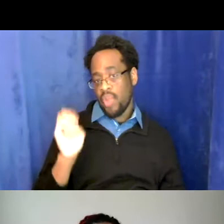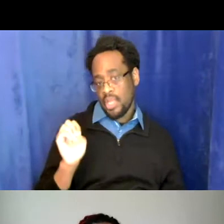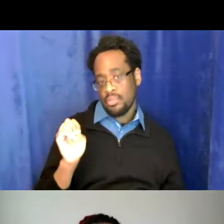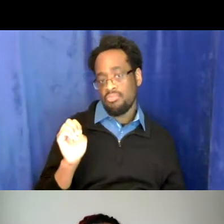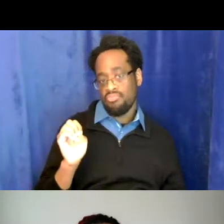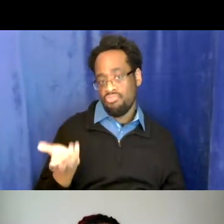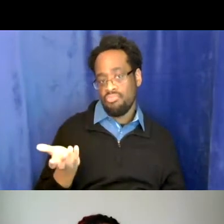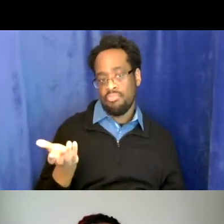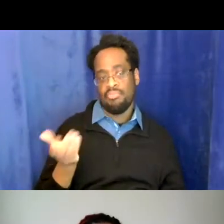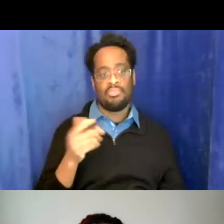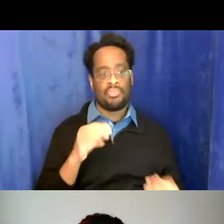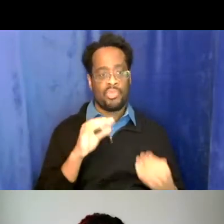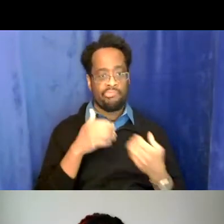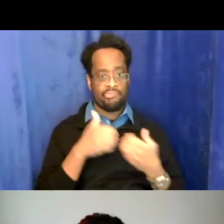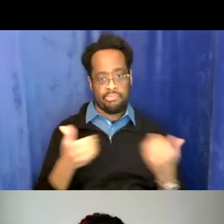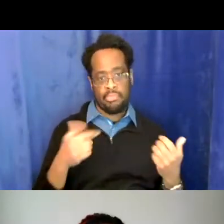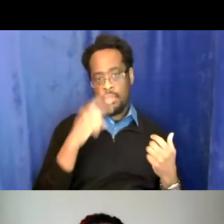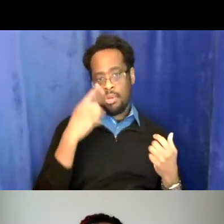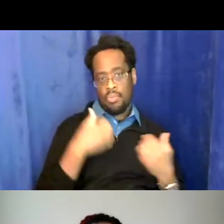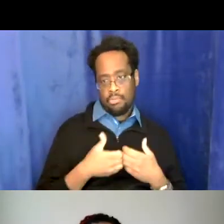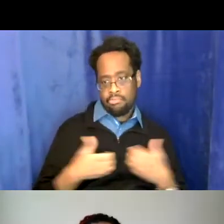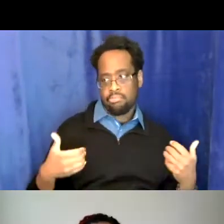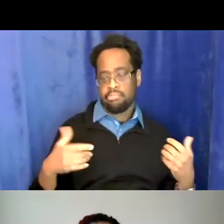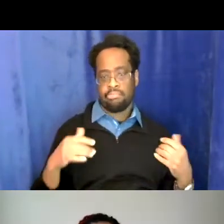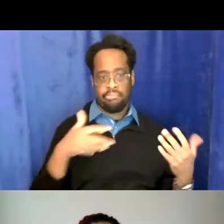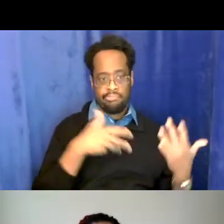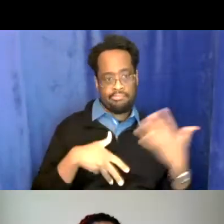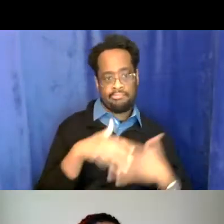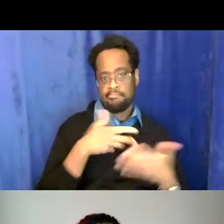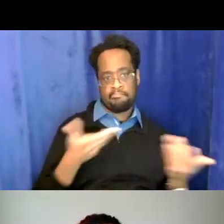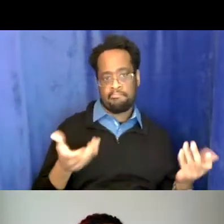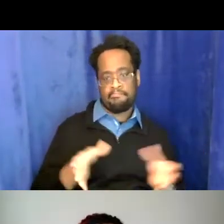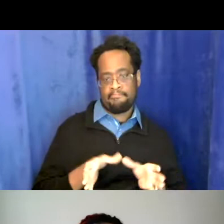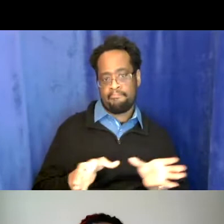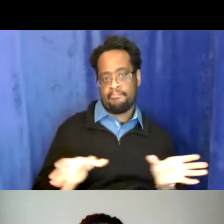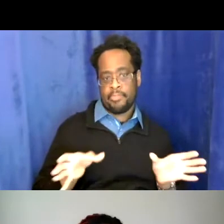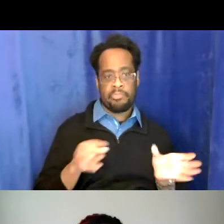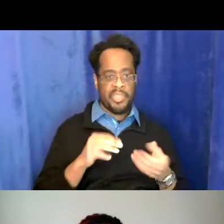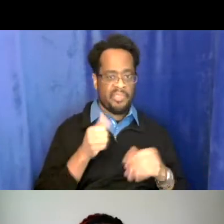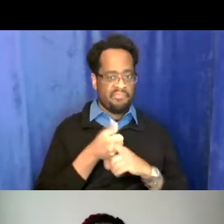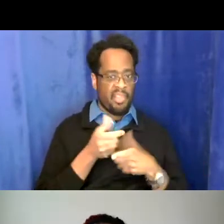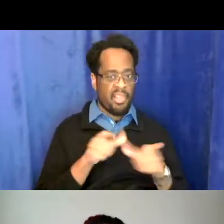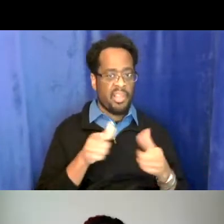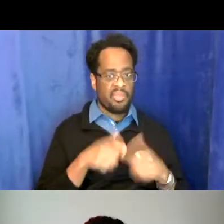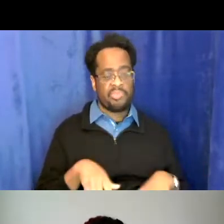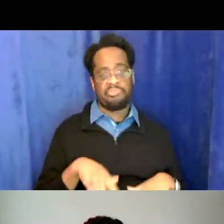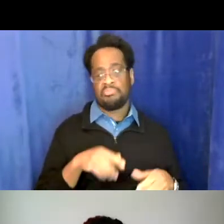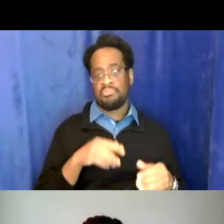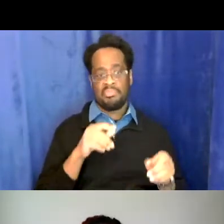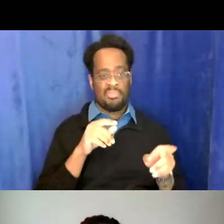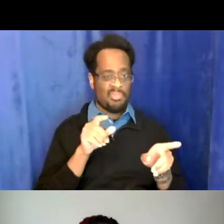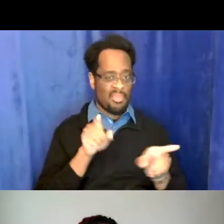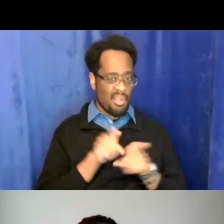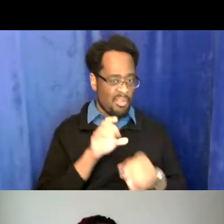A clear example is race. Um the black community interacts specifically with the black community,